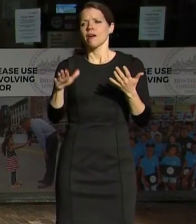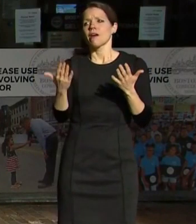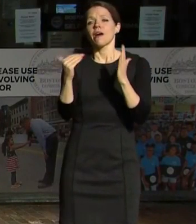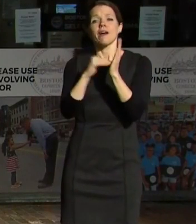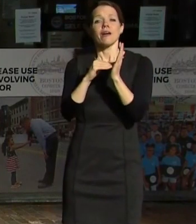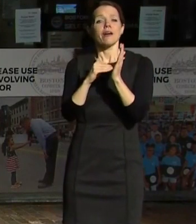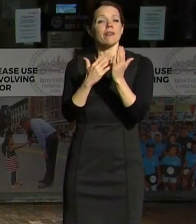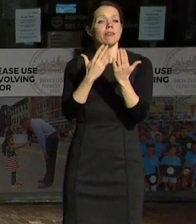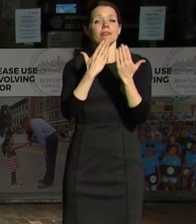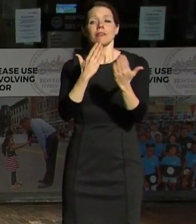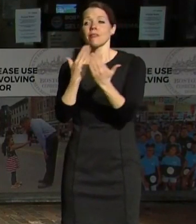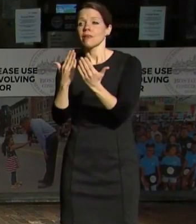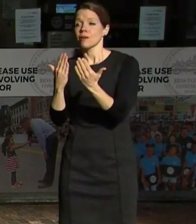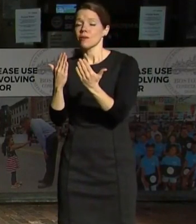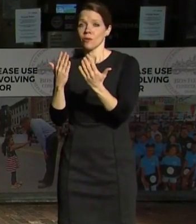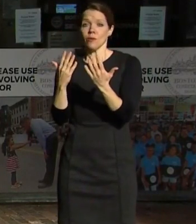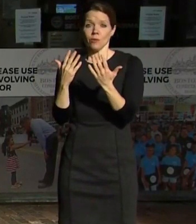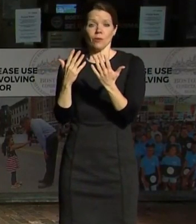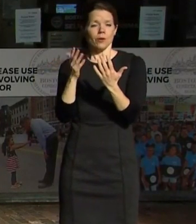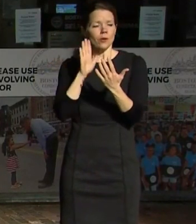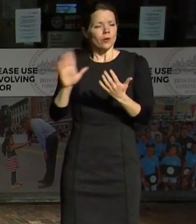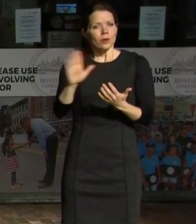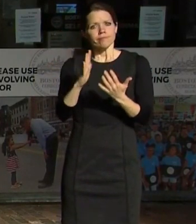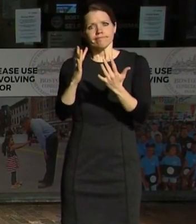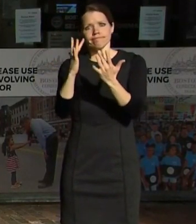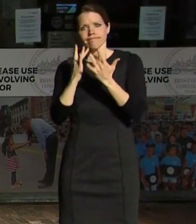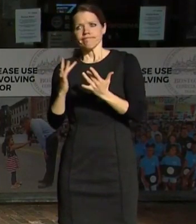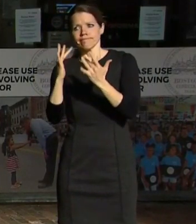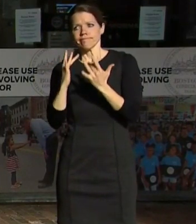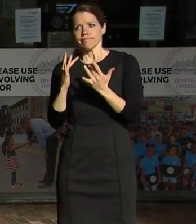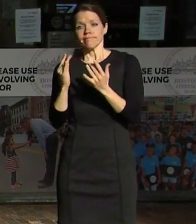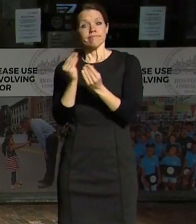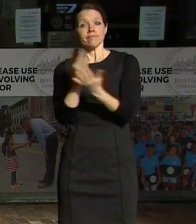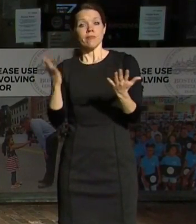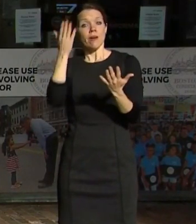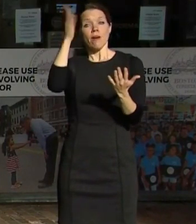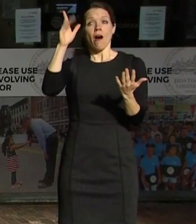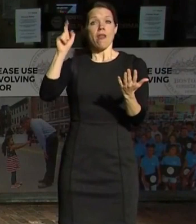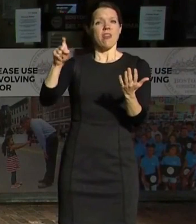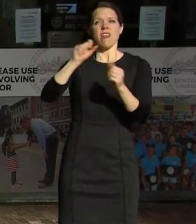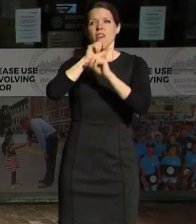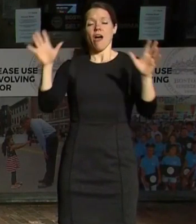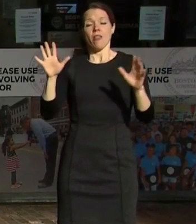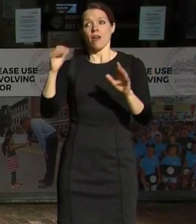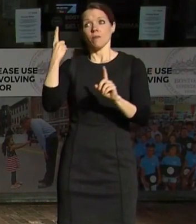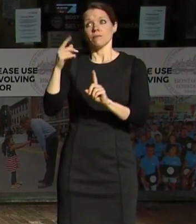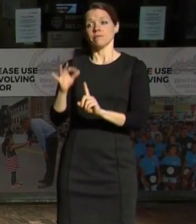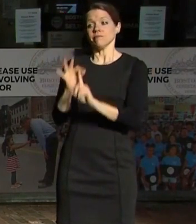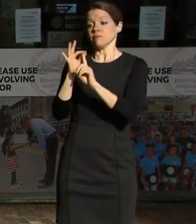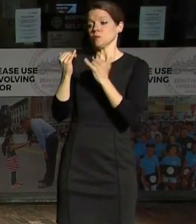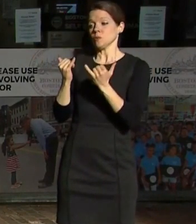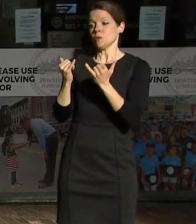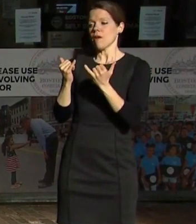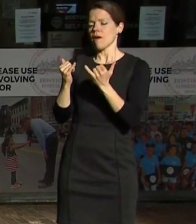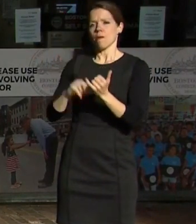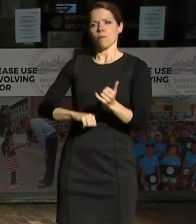YOUR GREAT DISPLAY OF SYMPATHY AND OUTPOURING OF LOVE FOR THE FAMILY. GOD DOESN'T NEED ANYTHING BUT